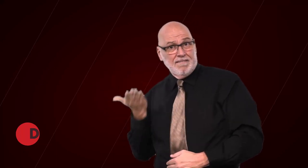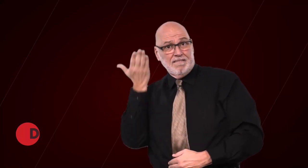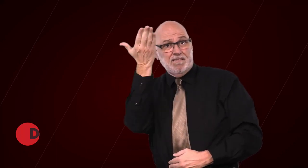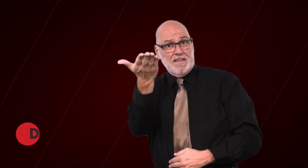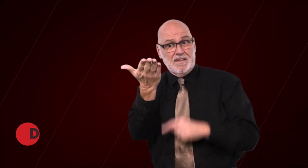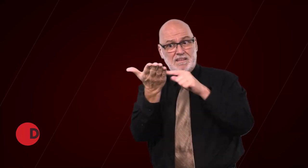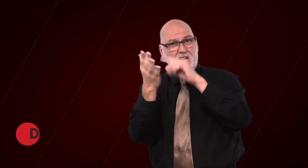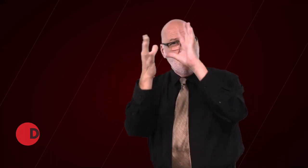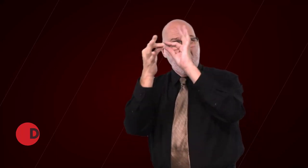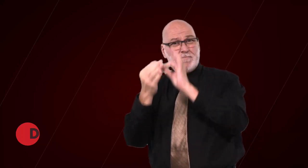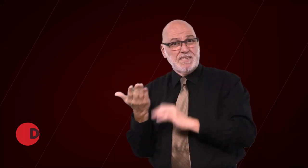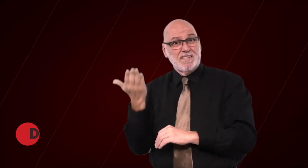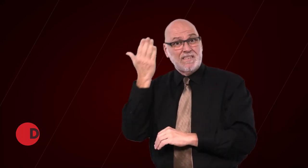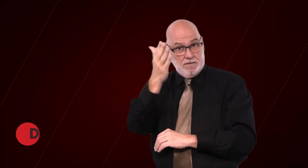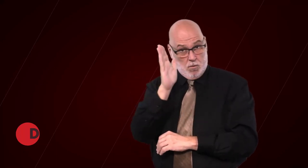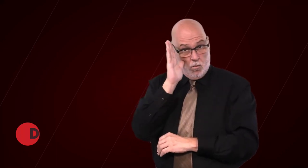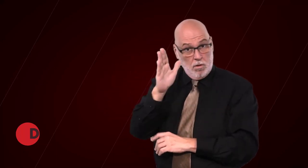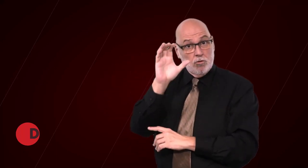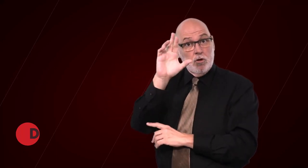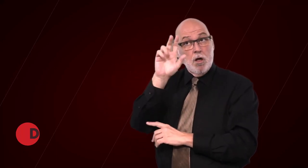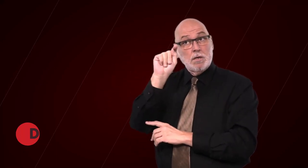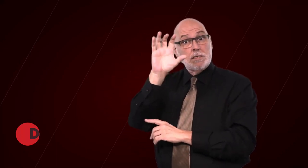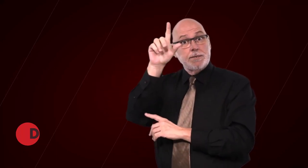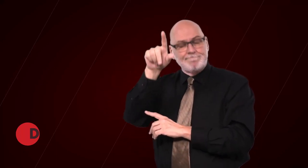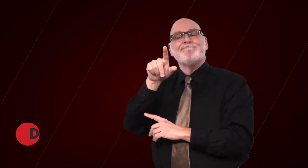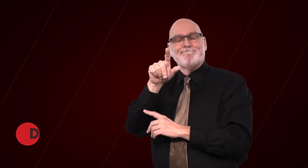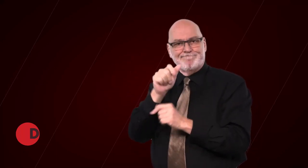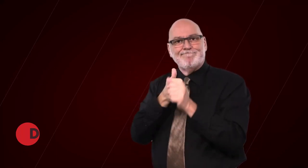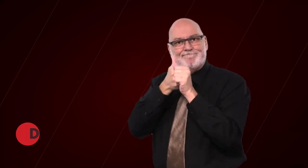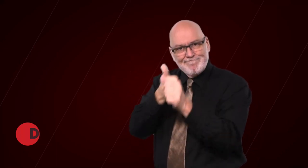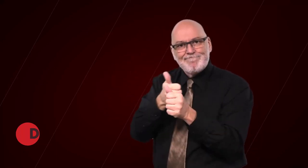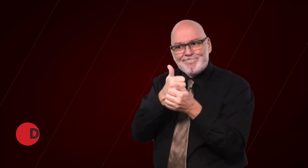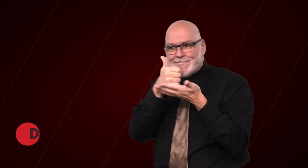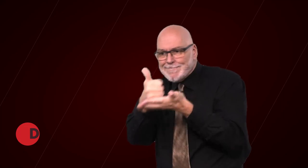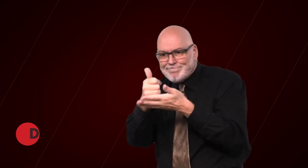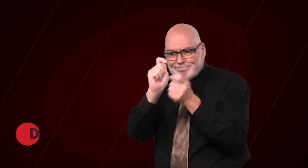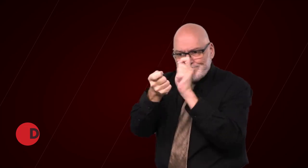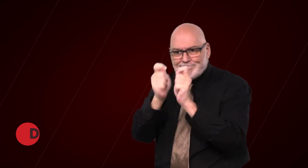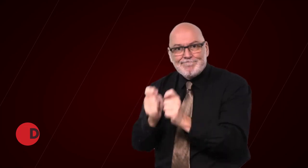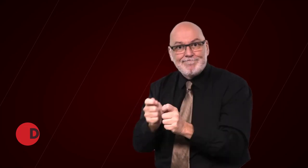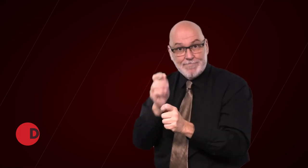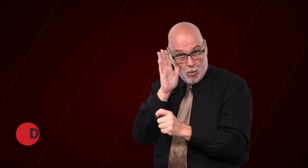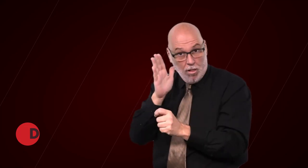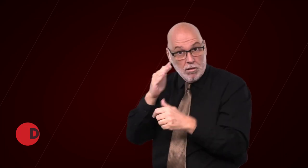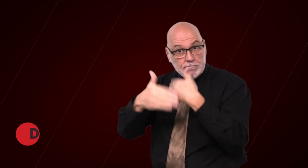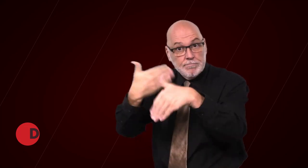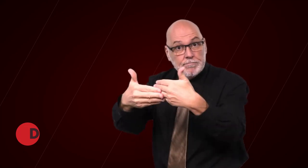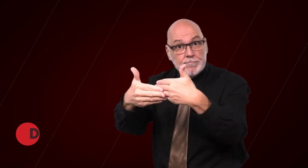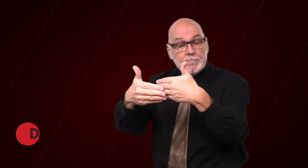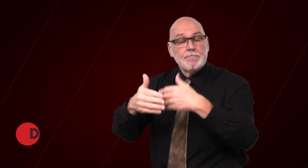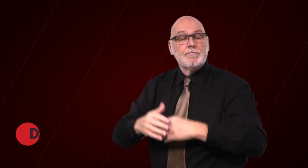[Anselmo]: Does filing comments with CRTC help?